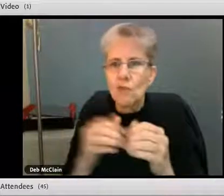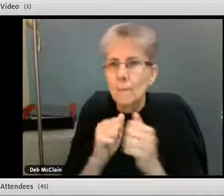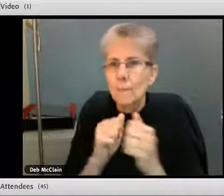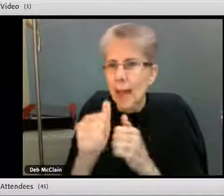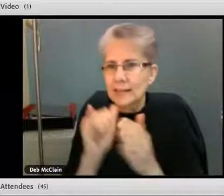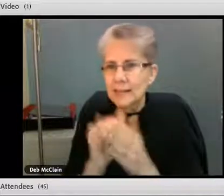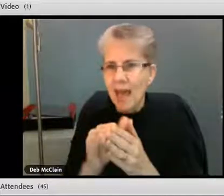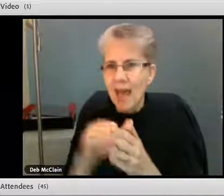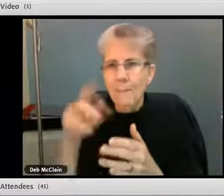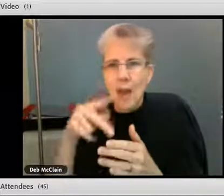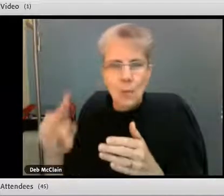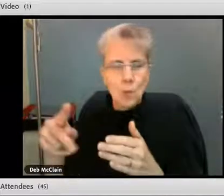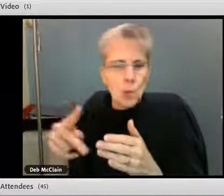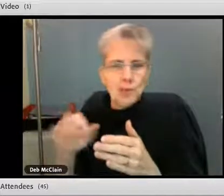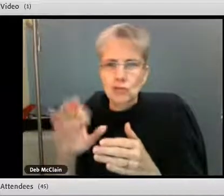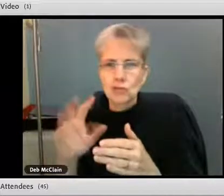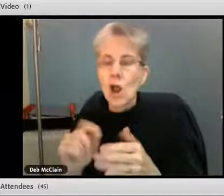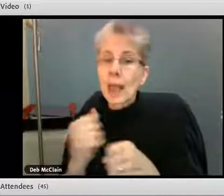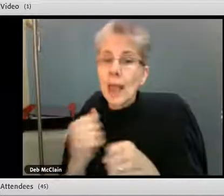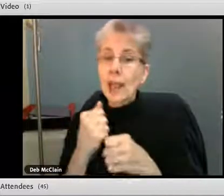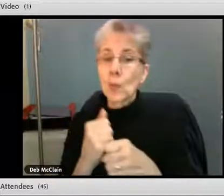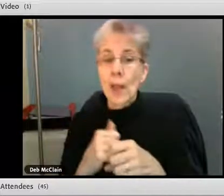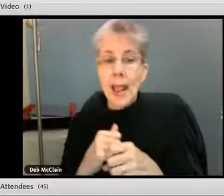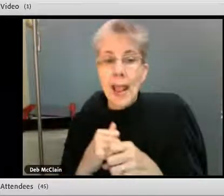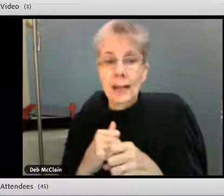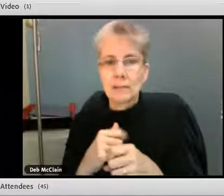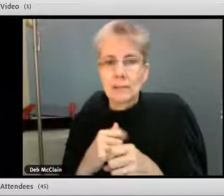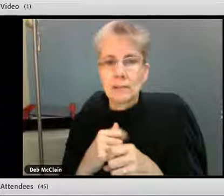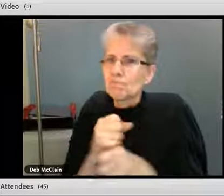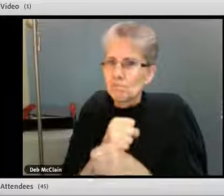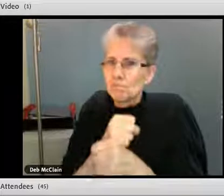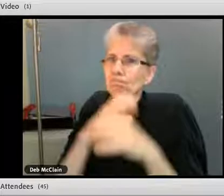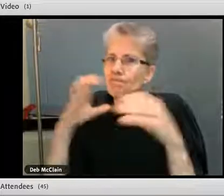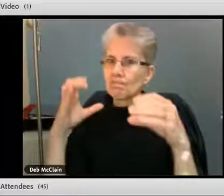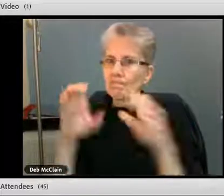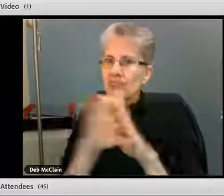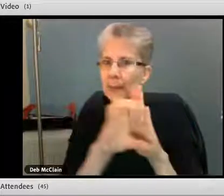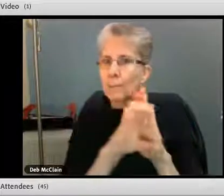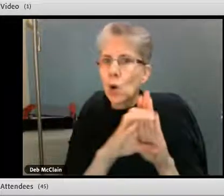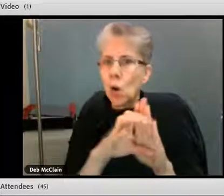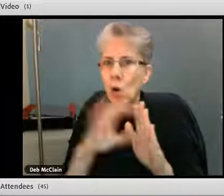and create highly visible graphics.